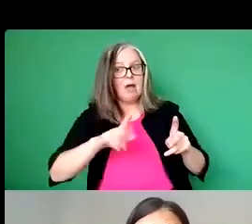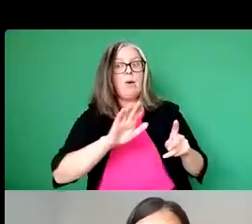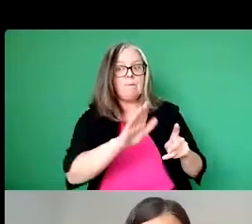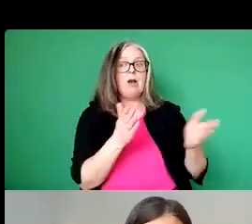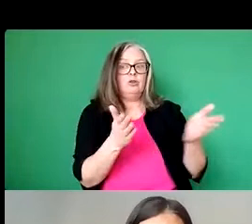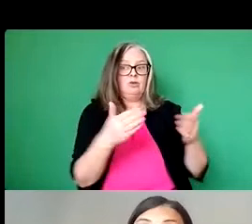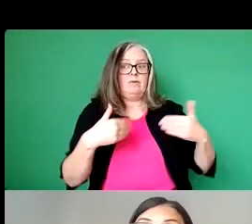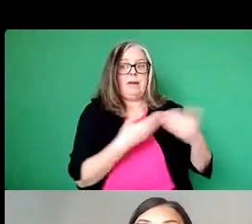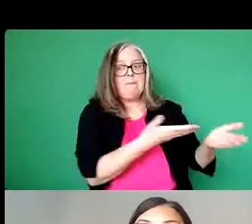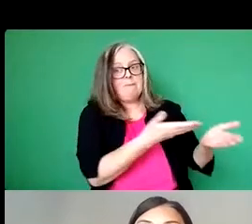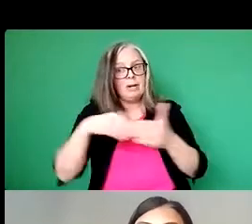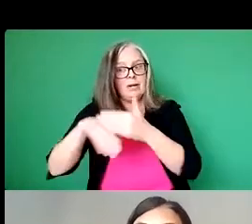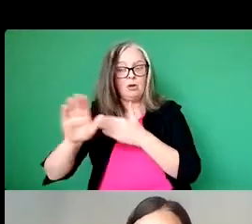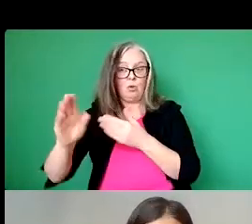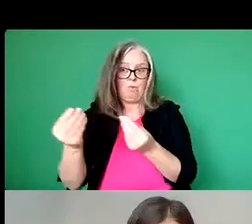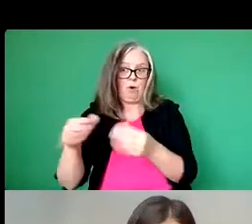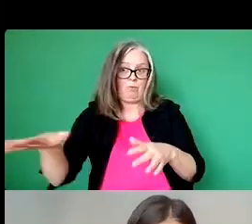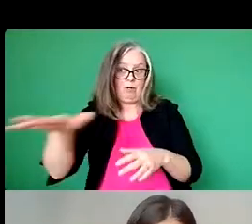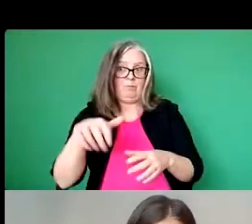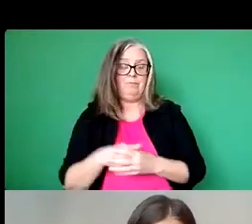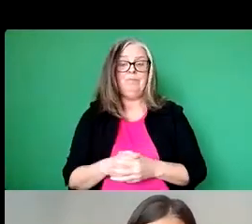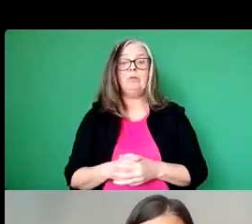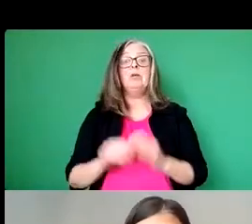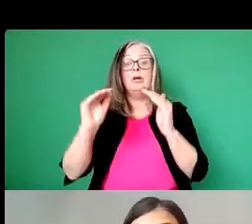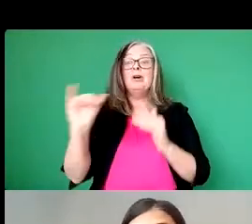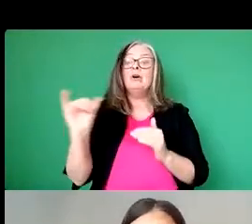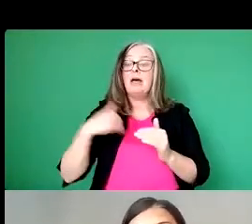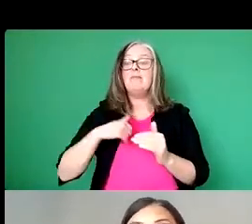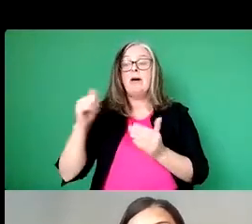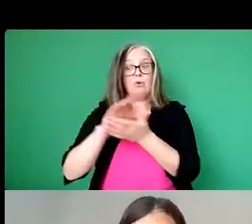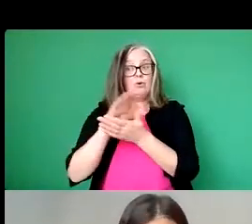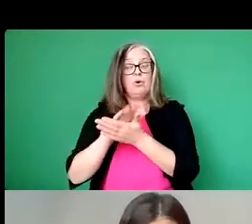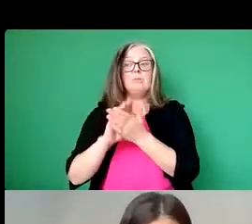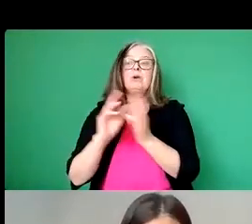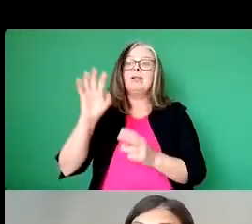we also have a frequently asked questions document which is available on the manitoba